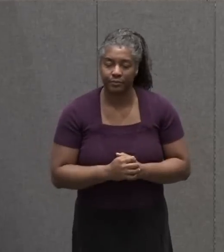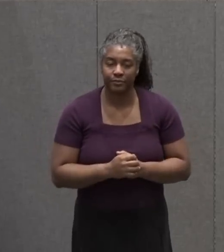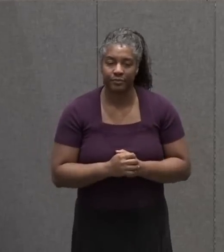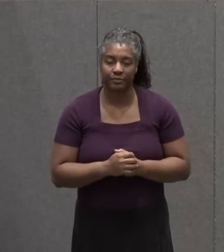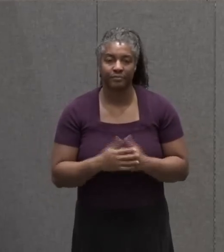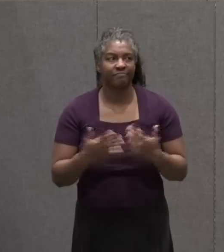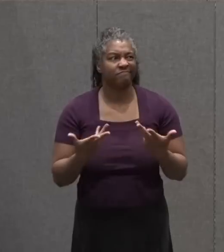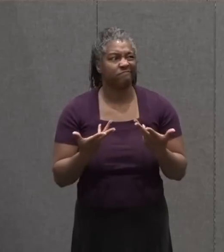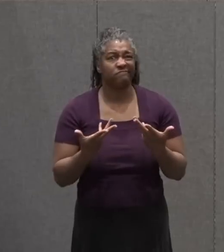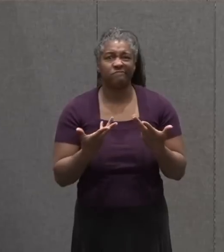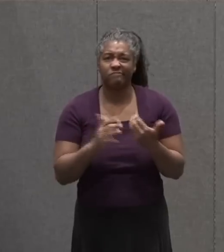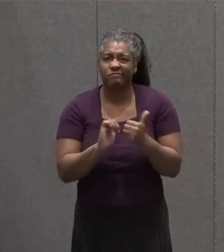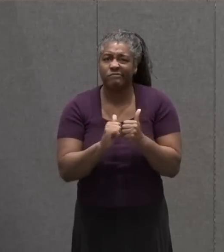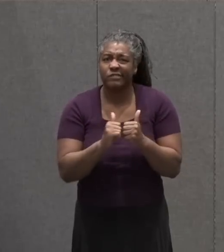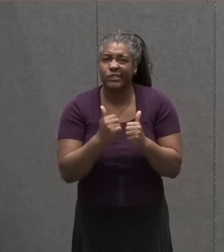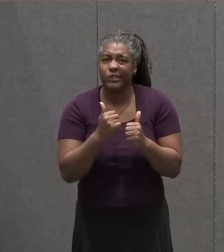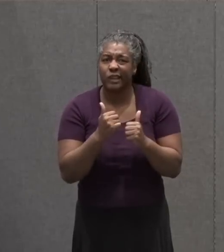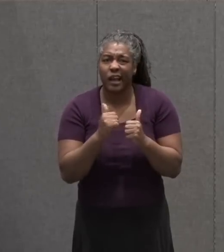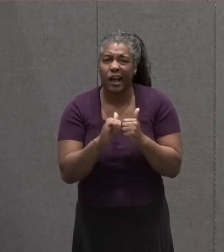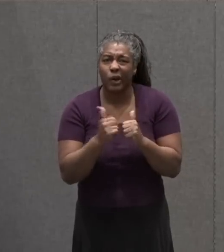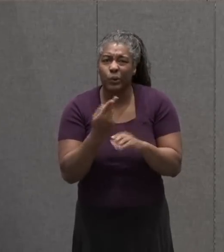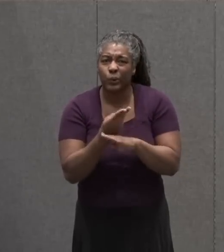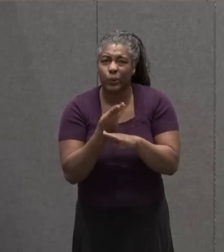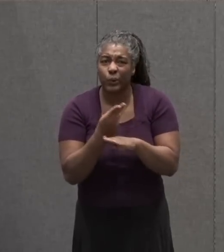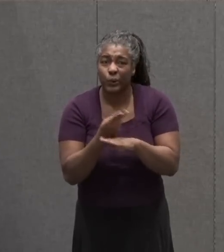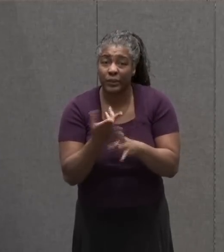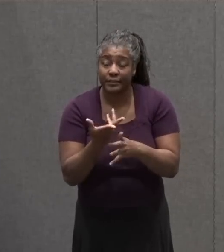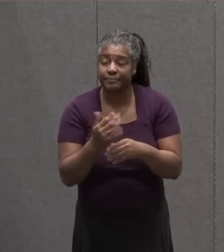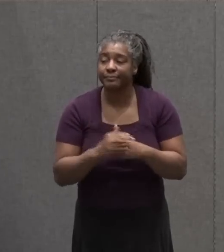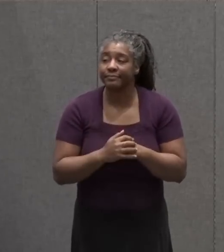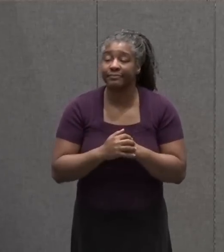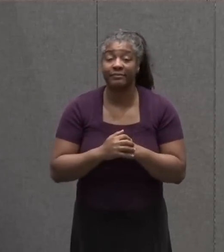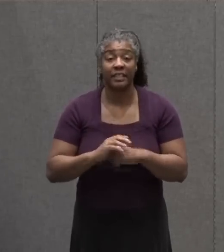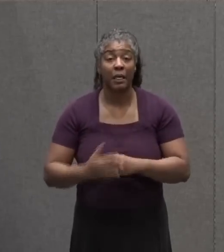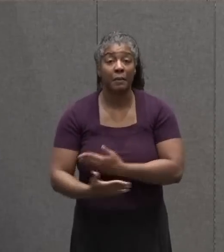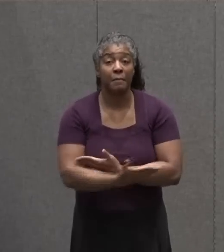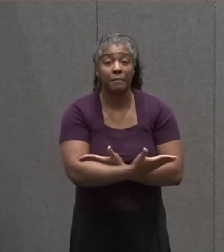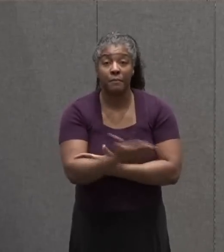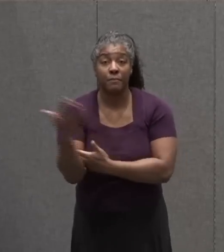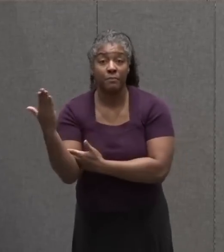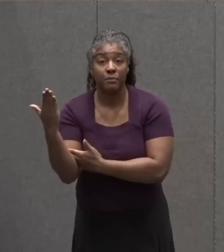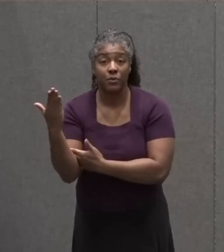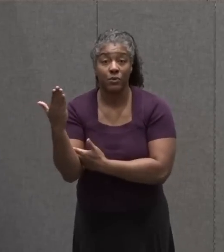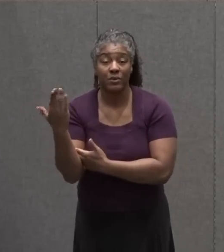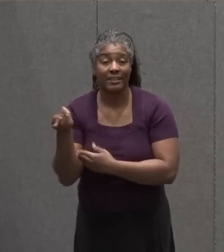ready for the day. Maybe you have chores or things to do where you are.